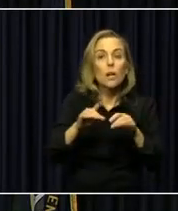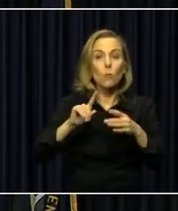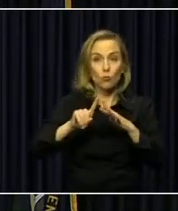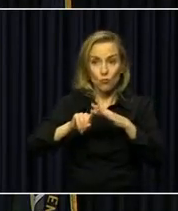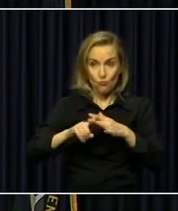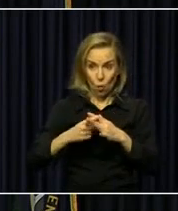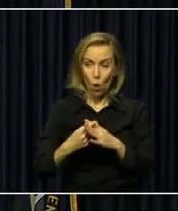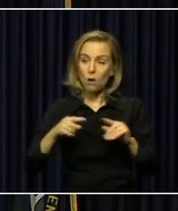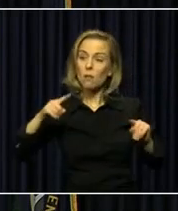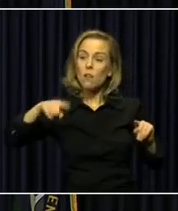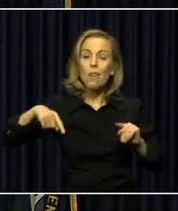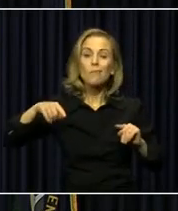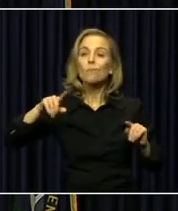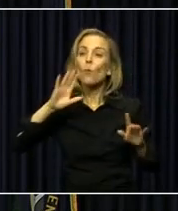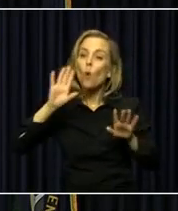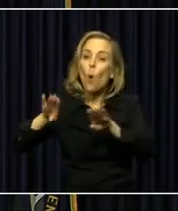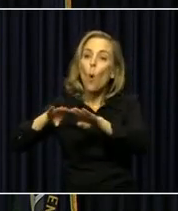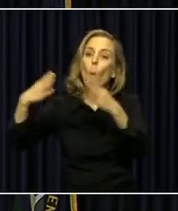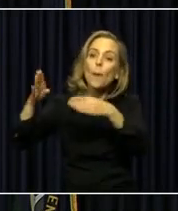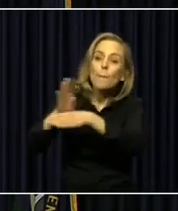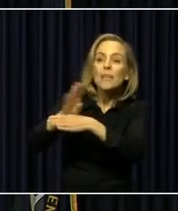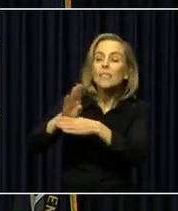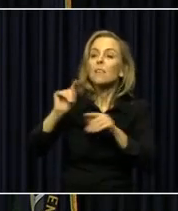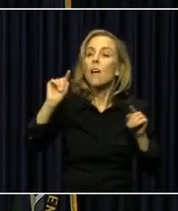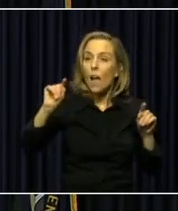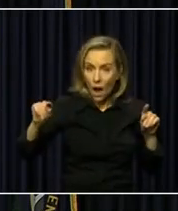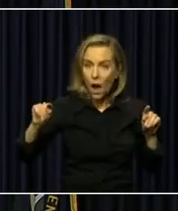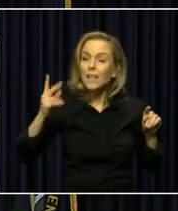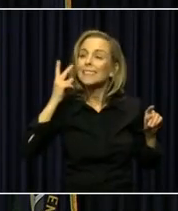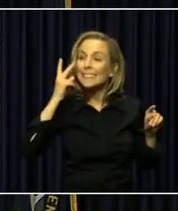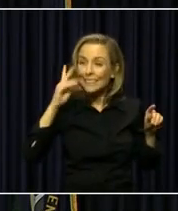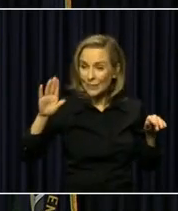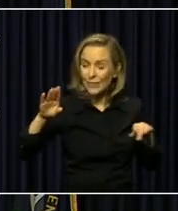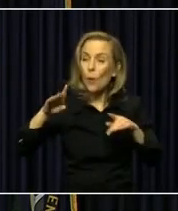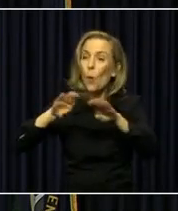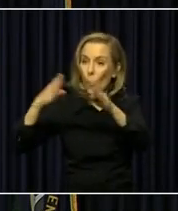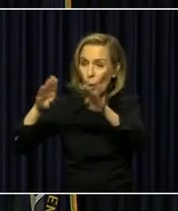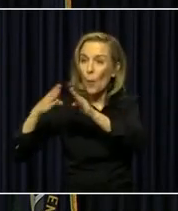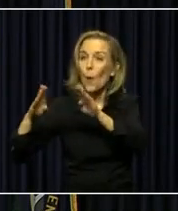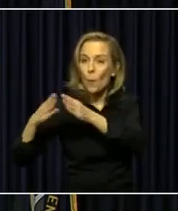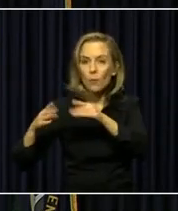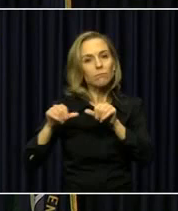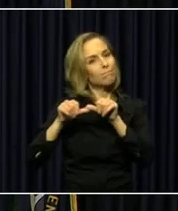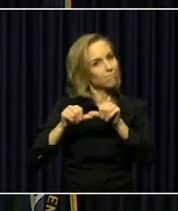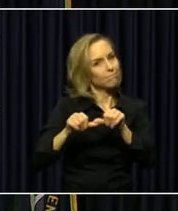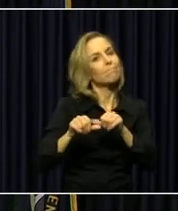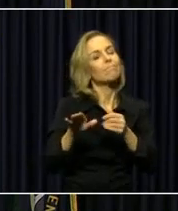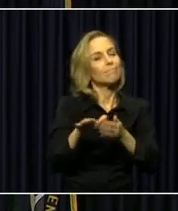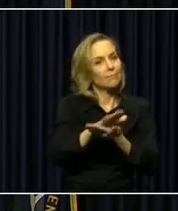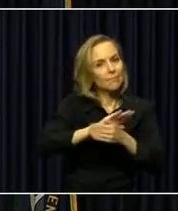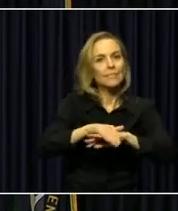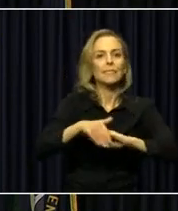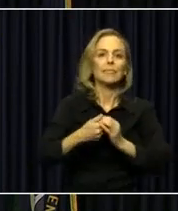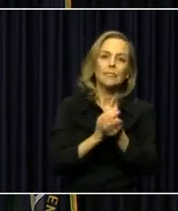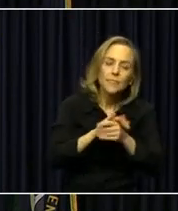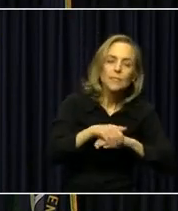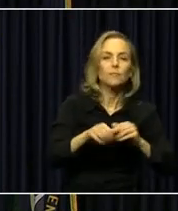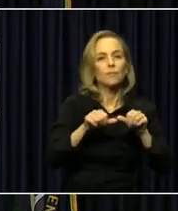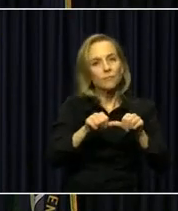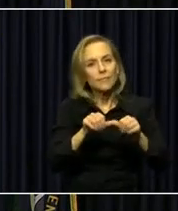THIS IS SOME OF THE STAFF WORKING ON COVID-19 TESTING.